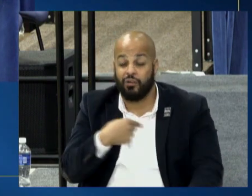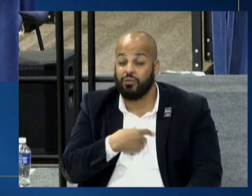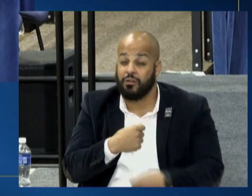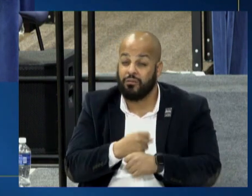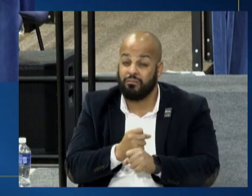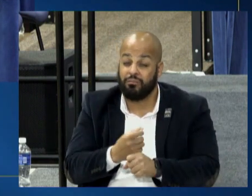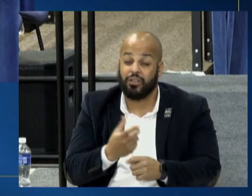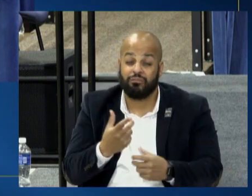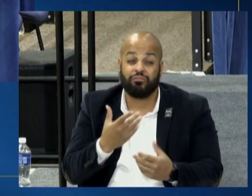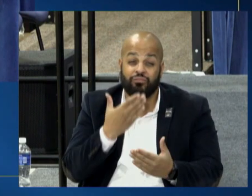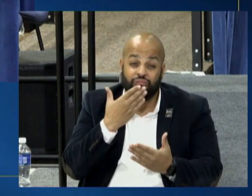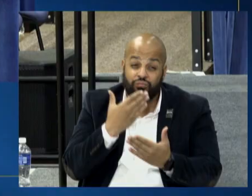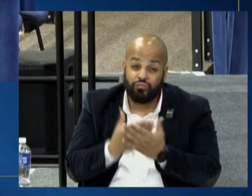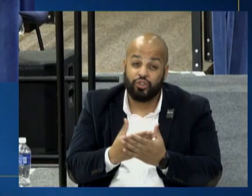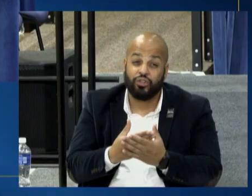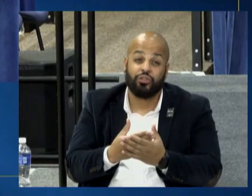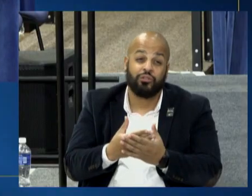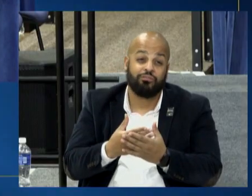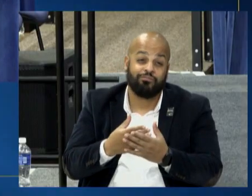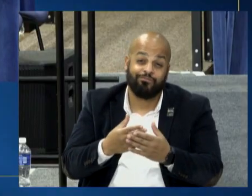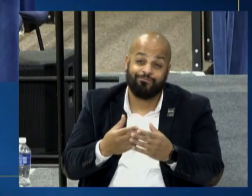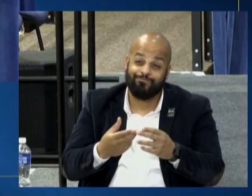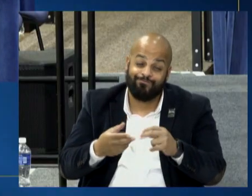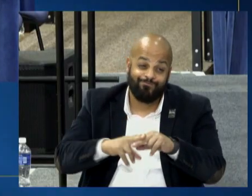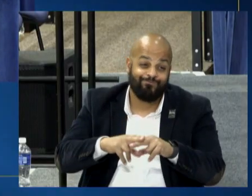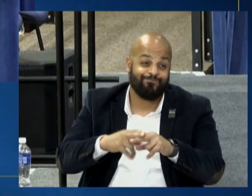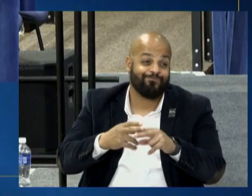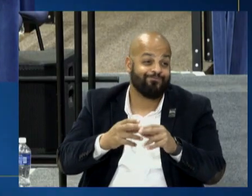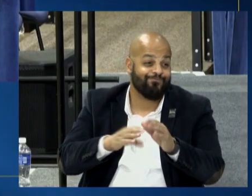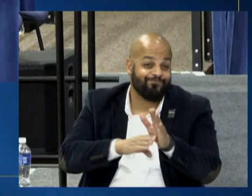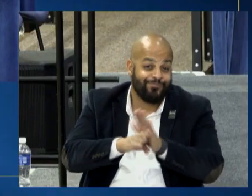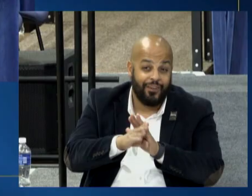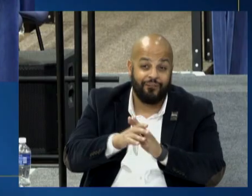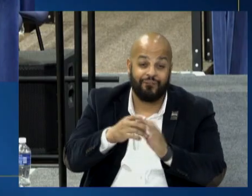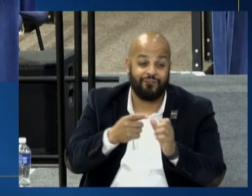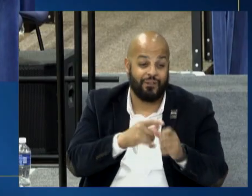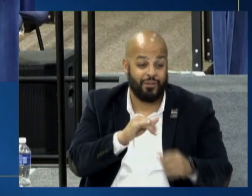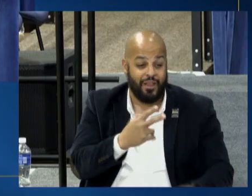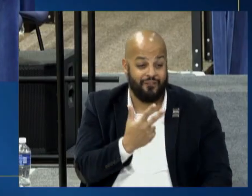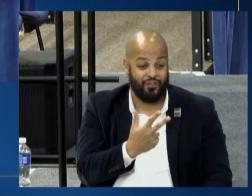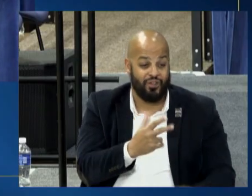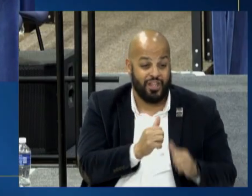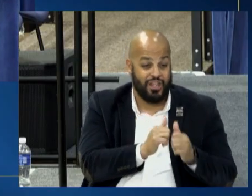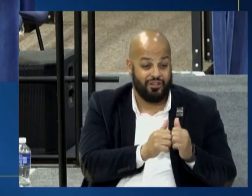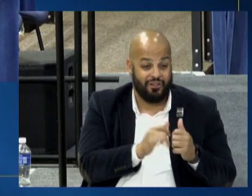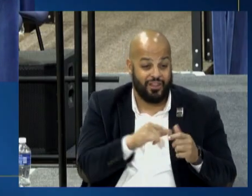mentioned. Including the first pre-competitive evidence-based generation project, advancing